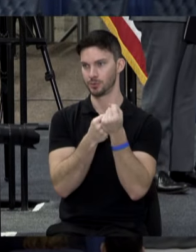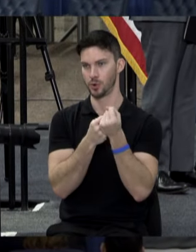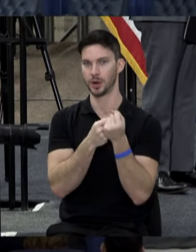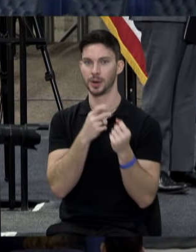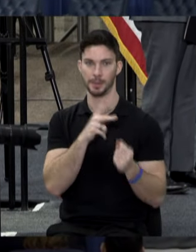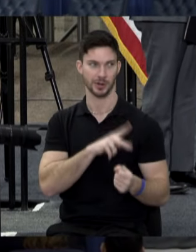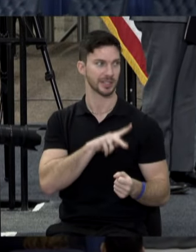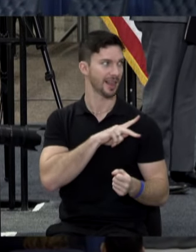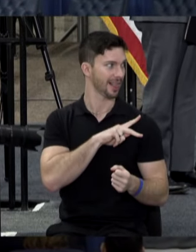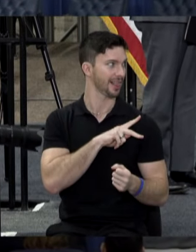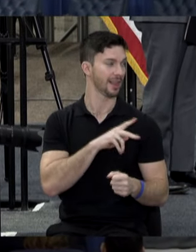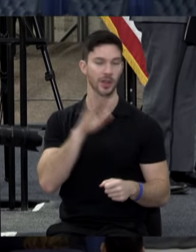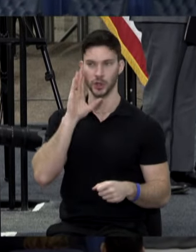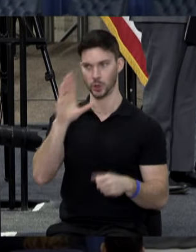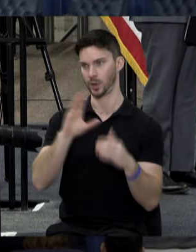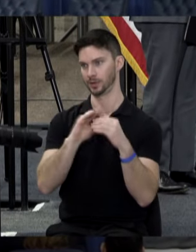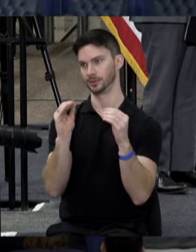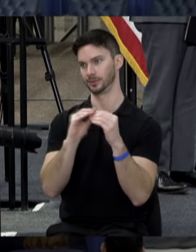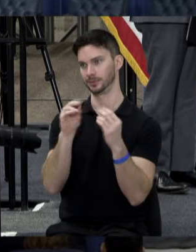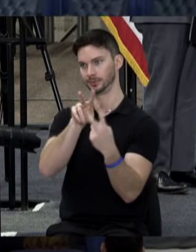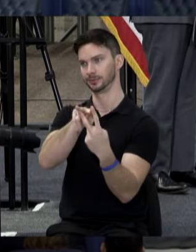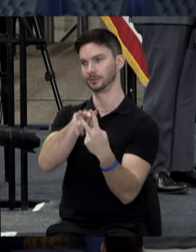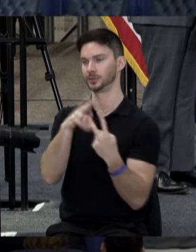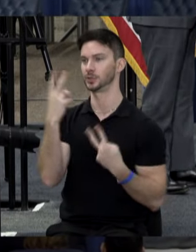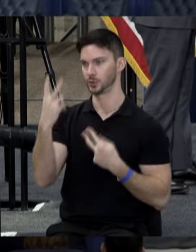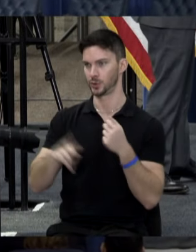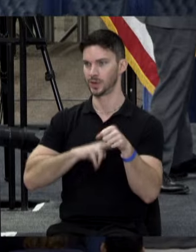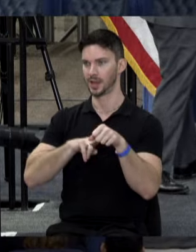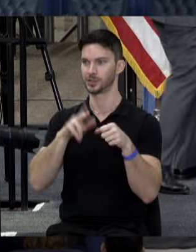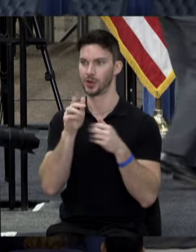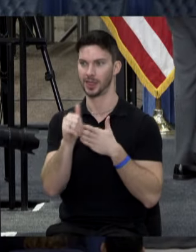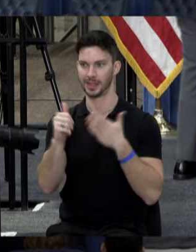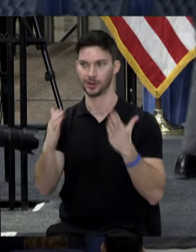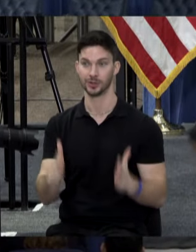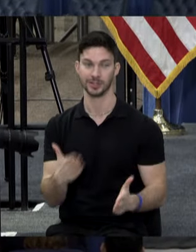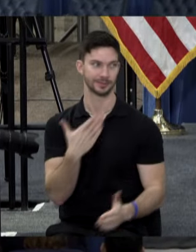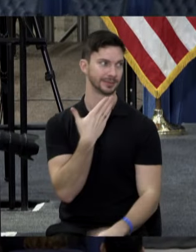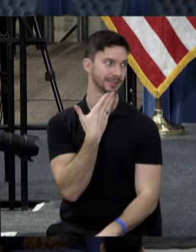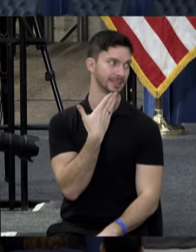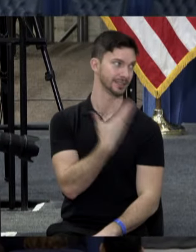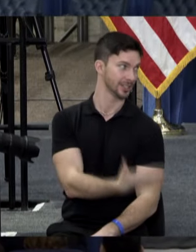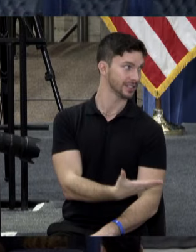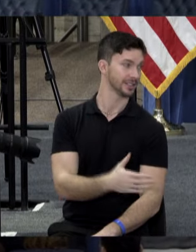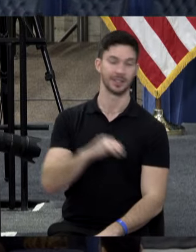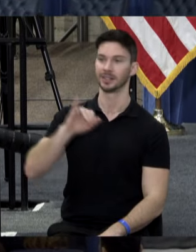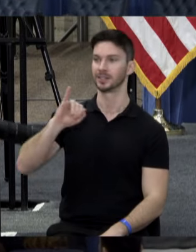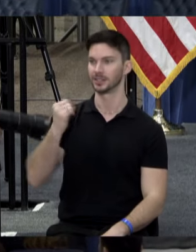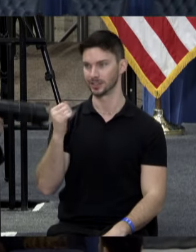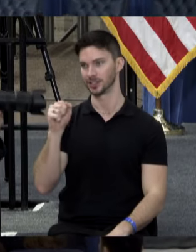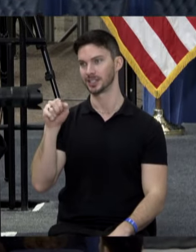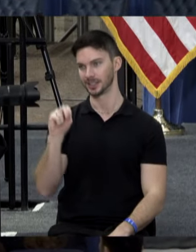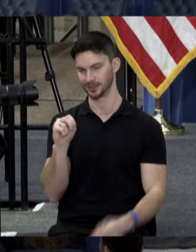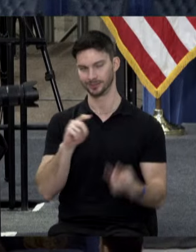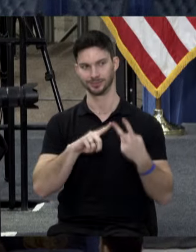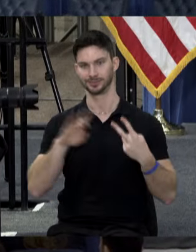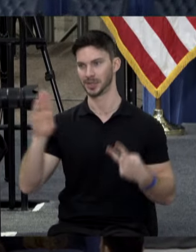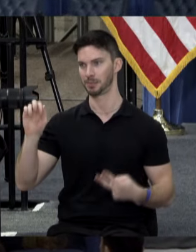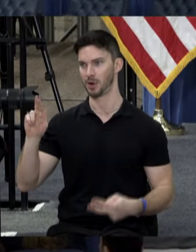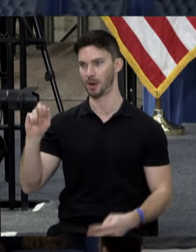You're going hear from these two national leaders. Jason, thank you, sir. Barbara, come join me.